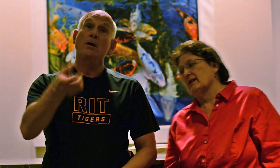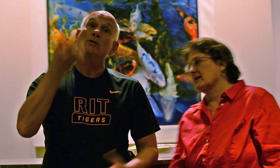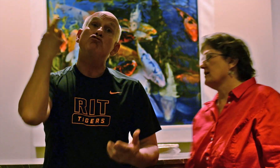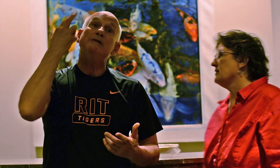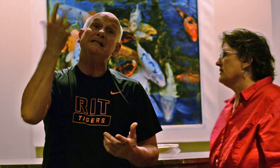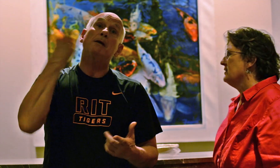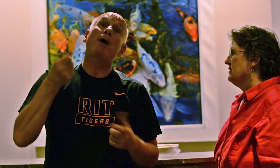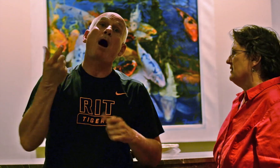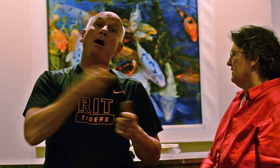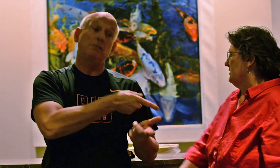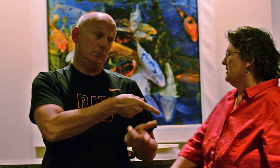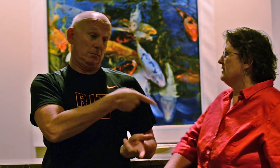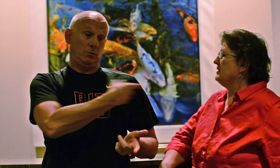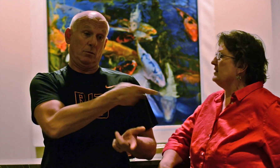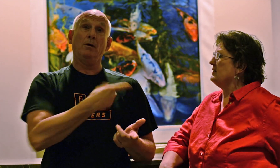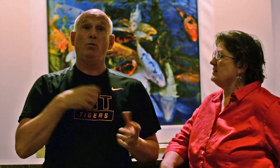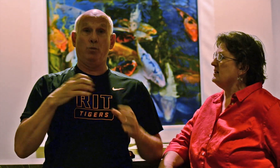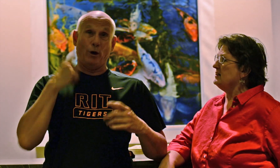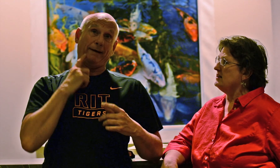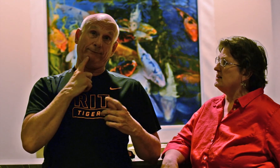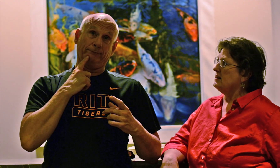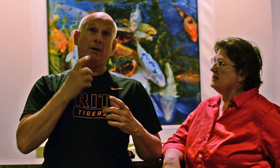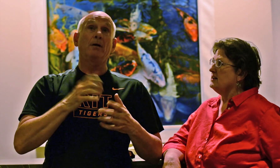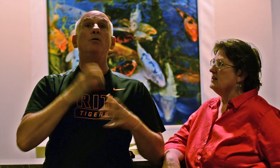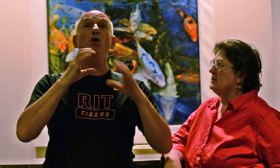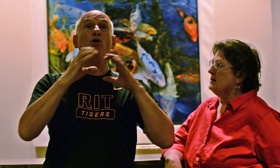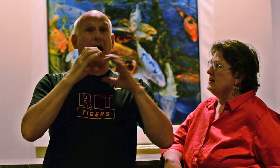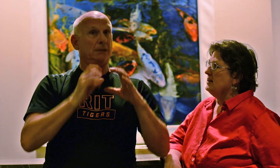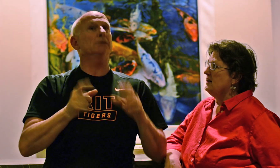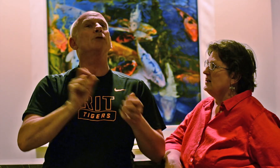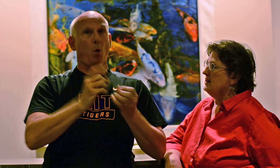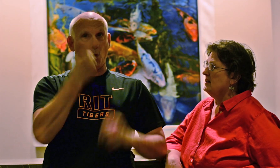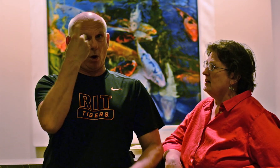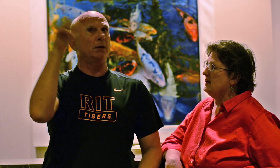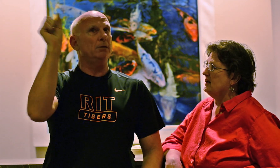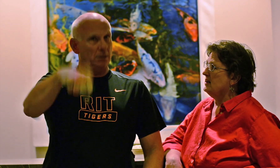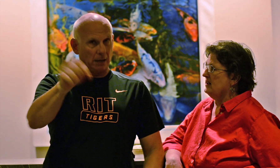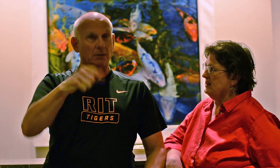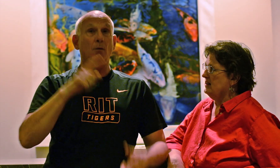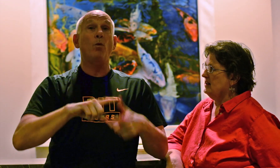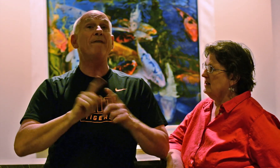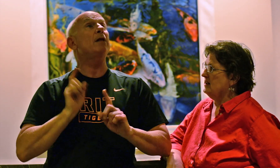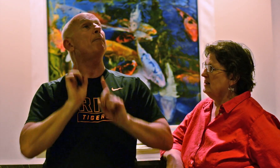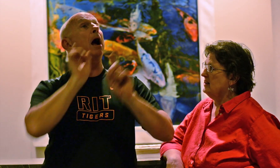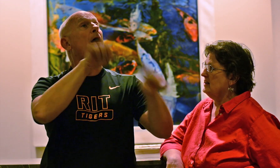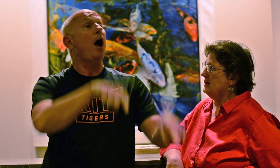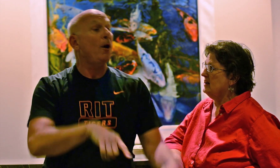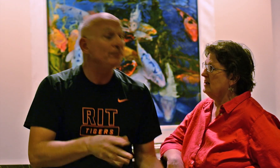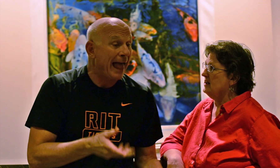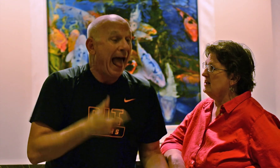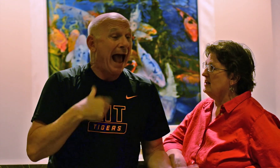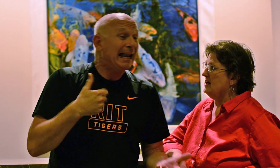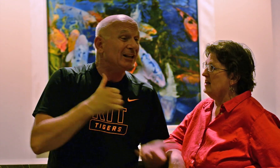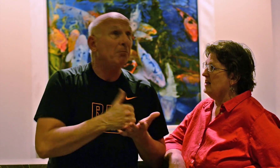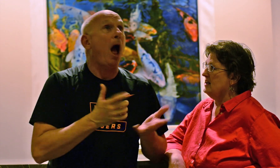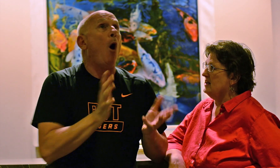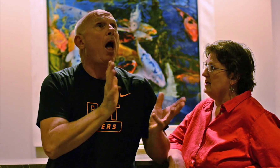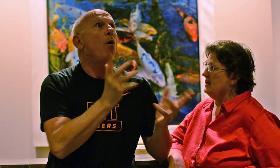Kyle: The reason why communication is so important isn't just because we're both deaf. For example, often when I try to receive any service, when they find out I'm deaf, they panic.